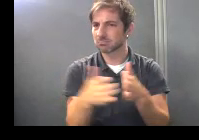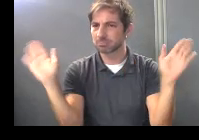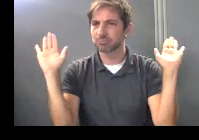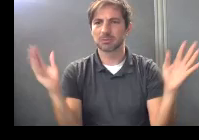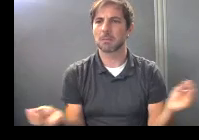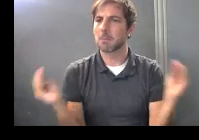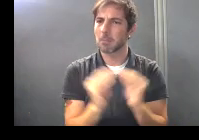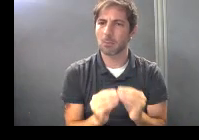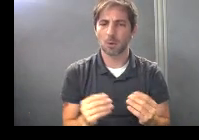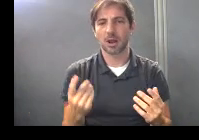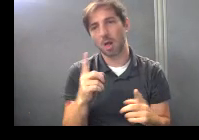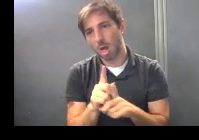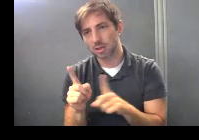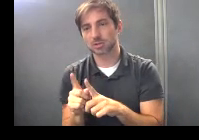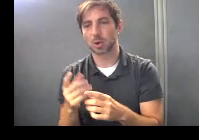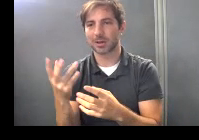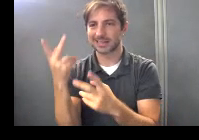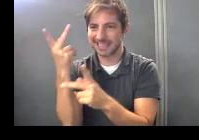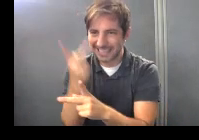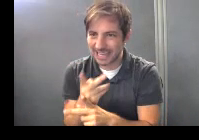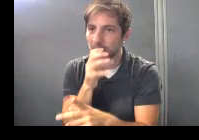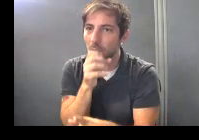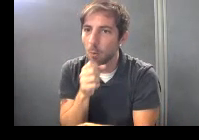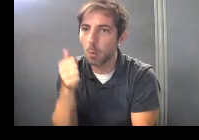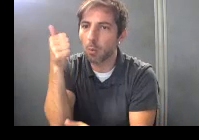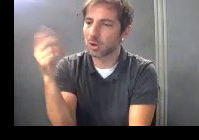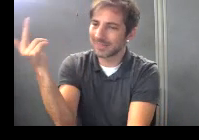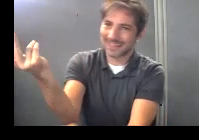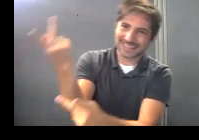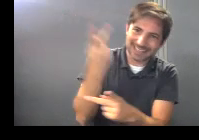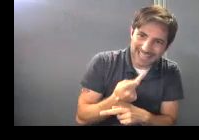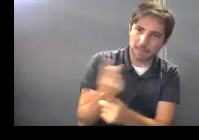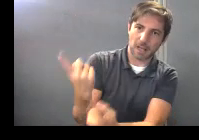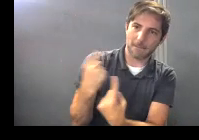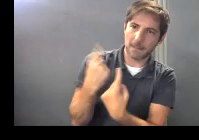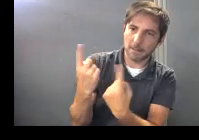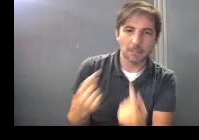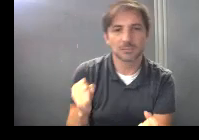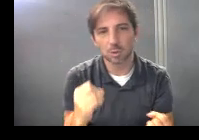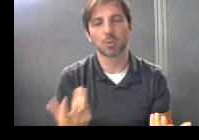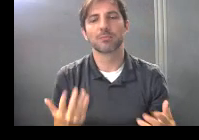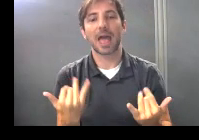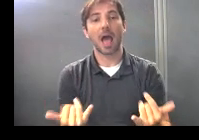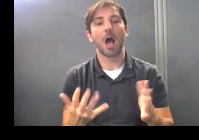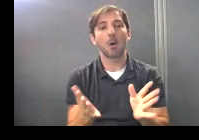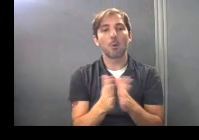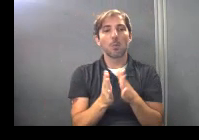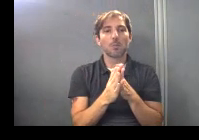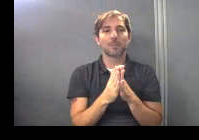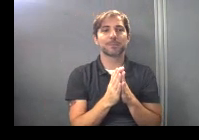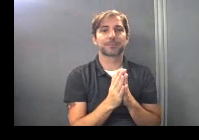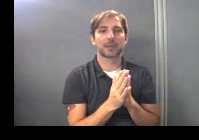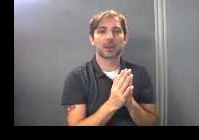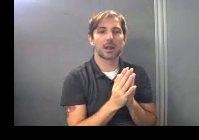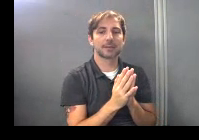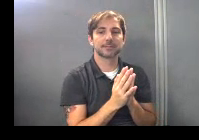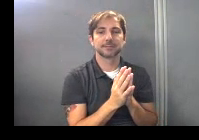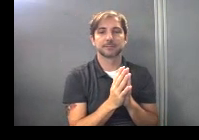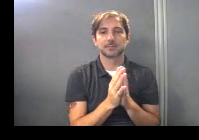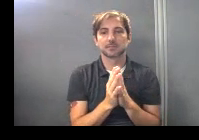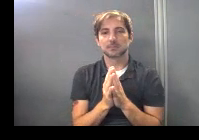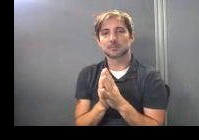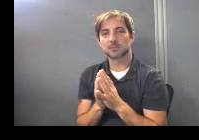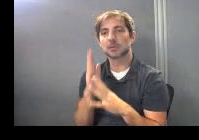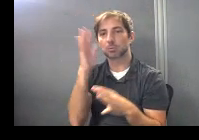ALSO TO RETAIN AGING AUDIENCES. NOW, I'M GOING TO TALK ABOUT LANGUAGE AND